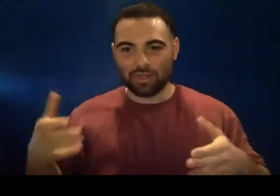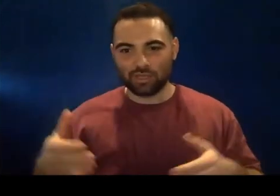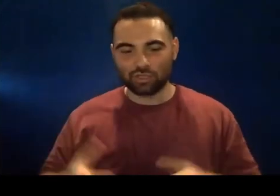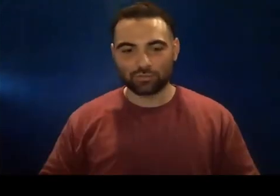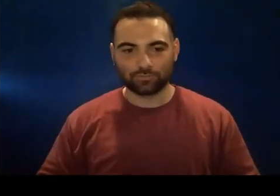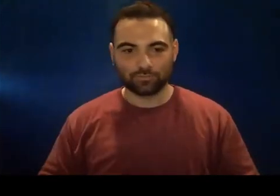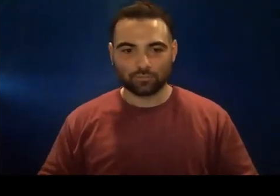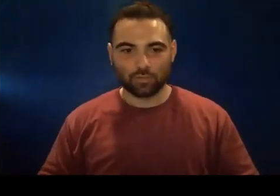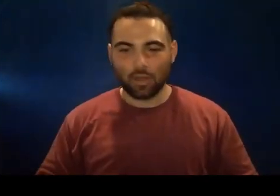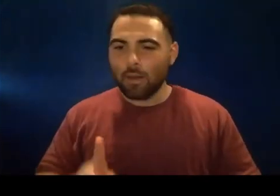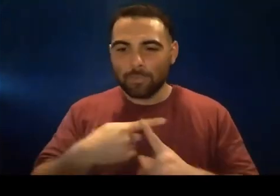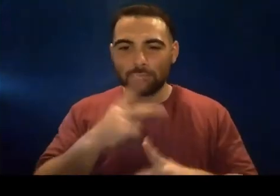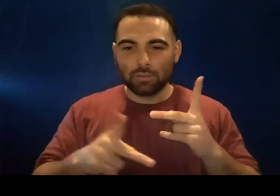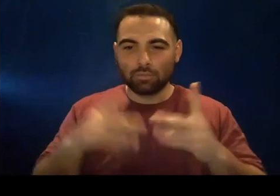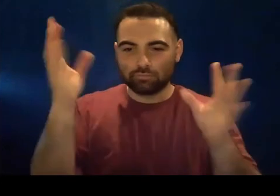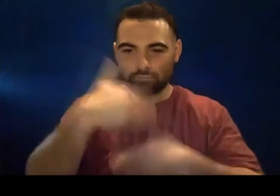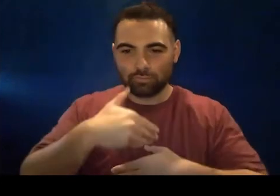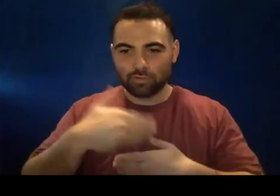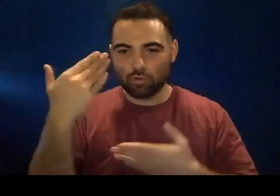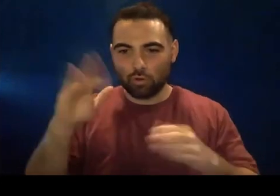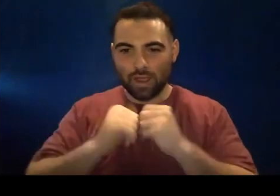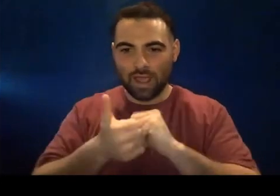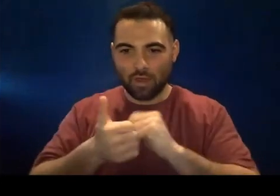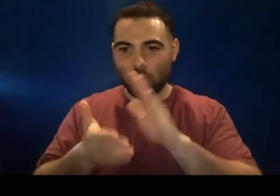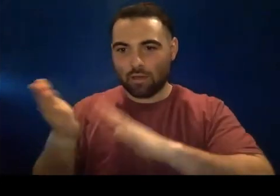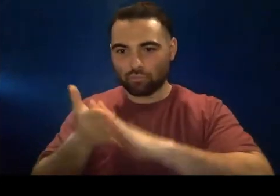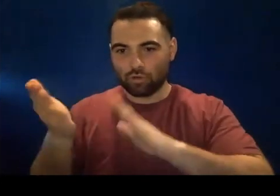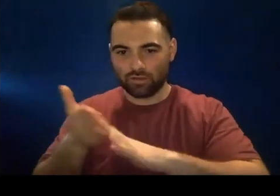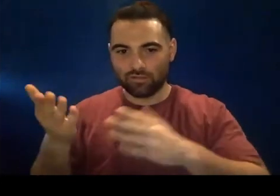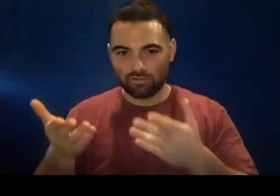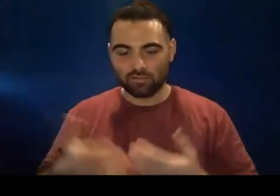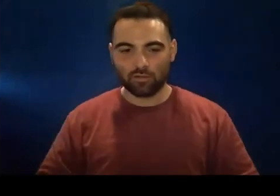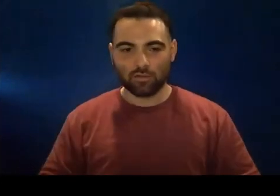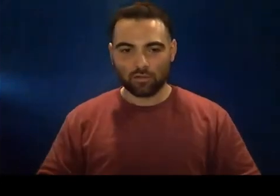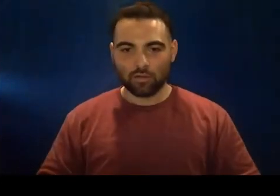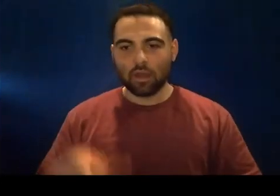or how it operates. Paratransit has had an operating deficit for a while as well.